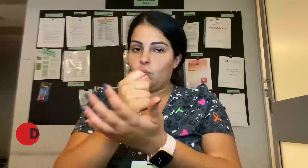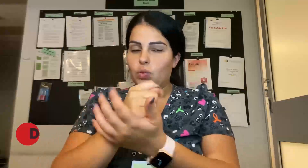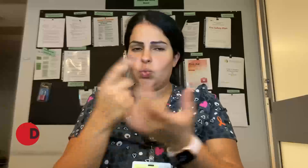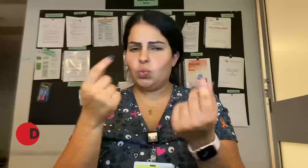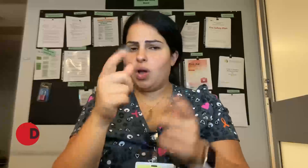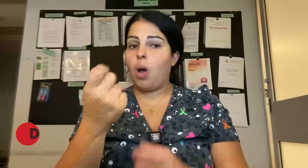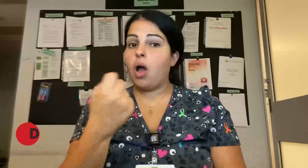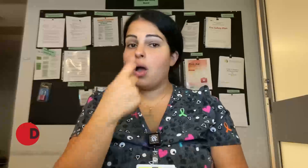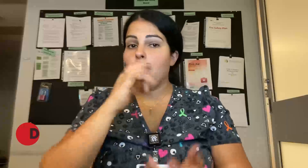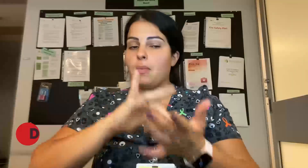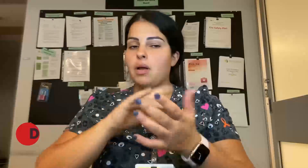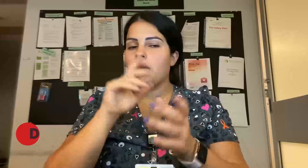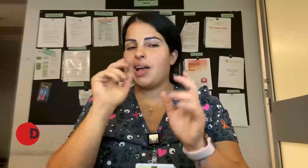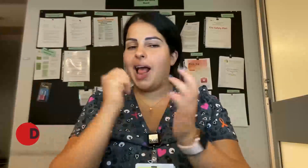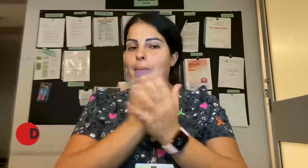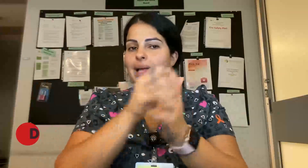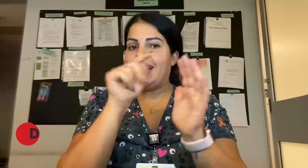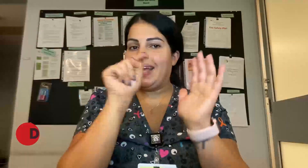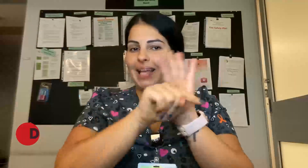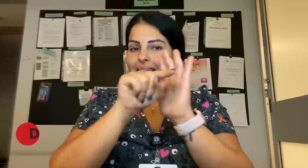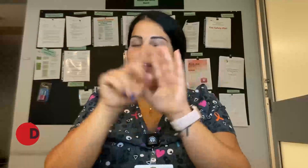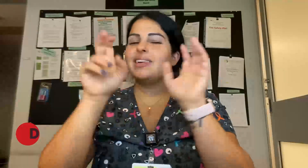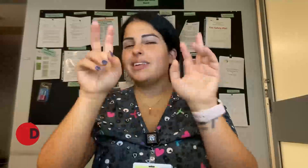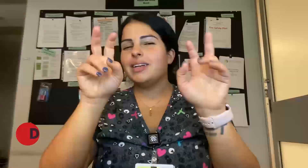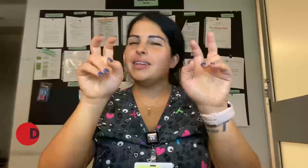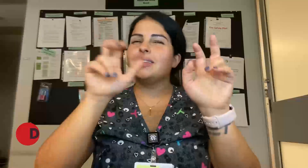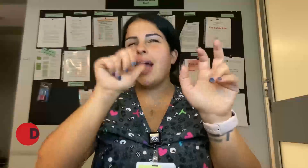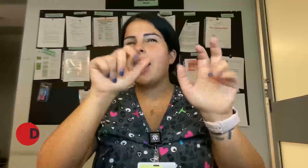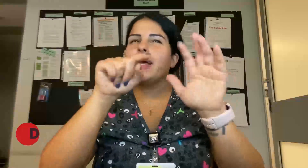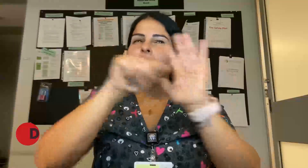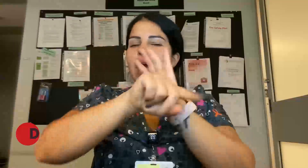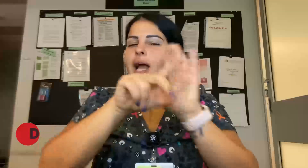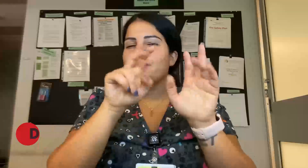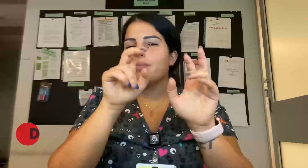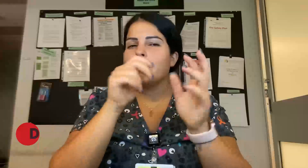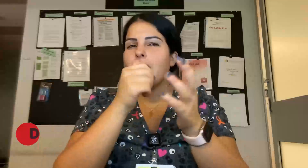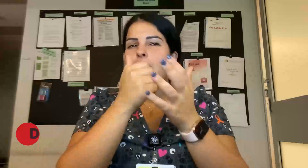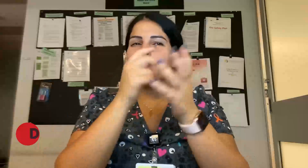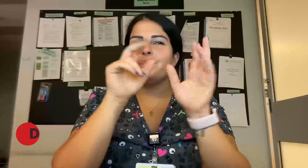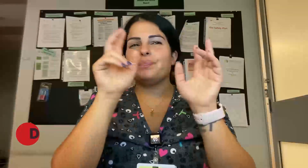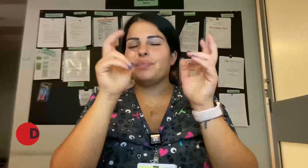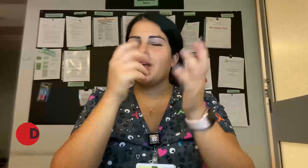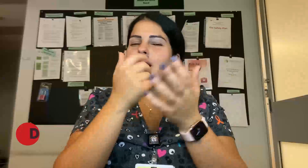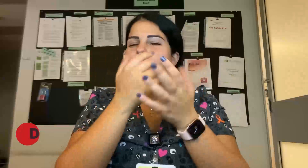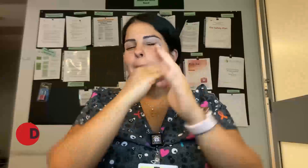It is taken in pill form and it helps kill, well not kill, but block hormones